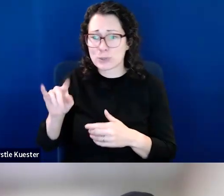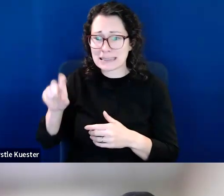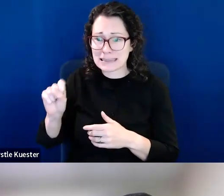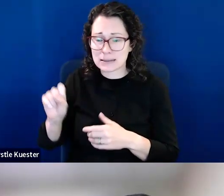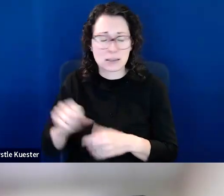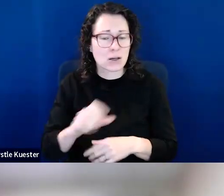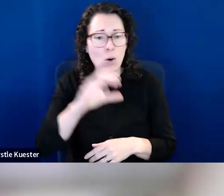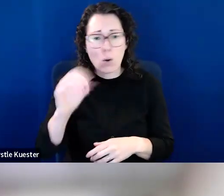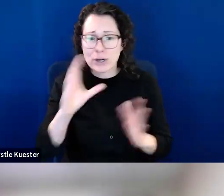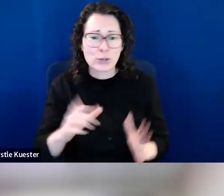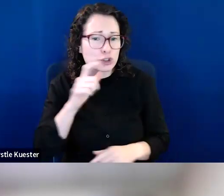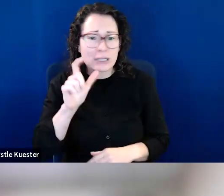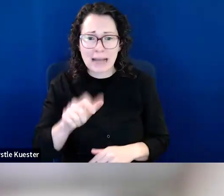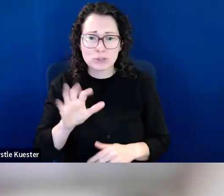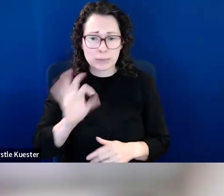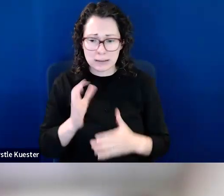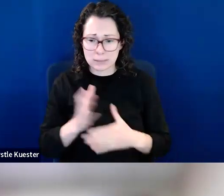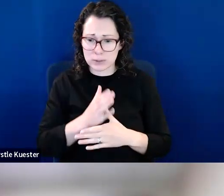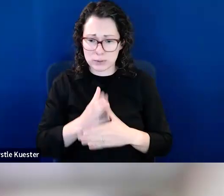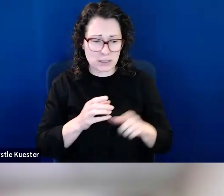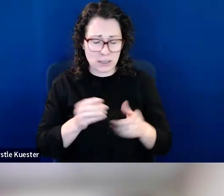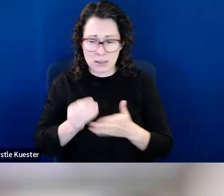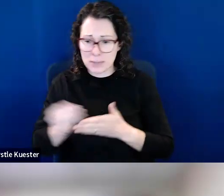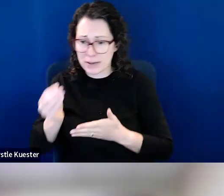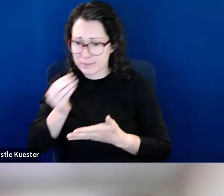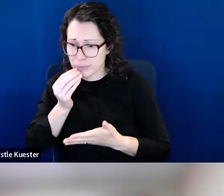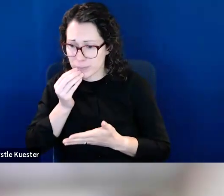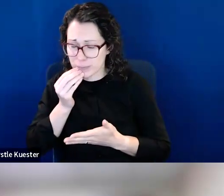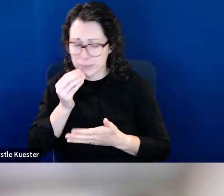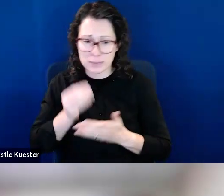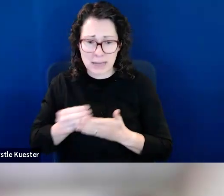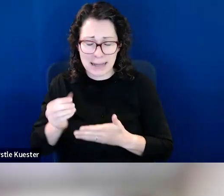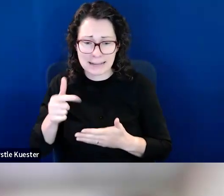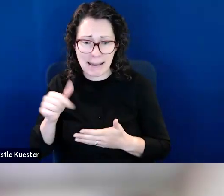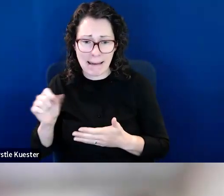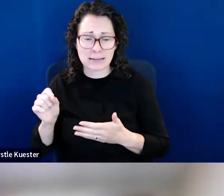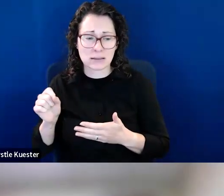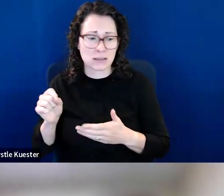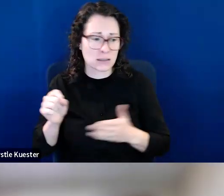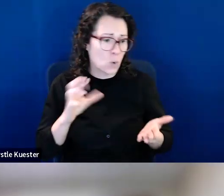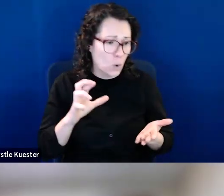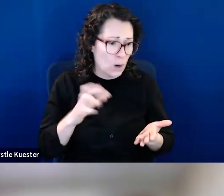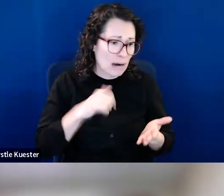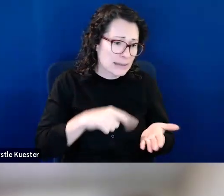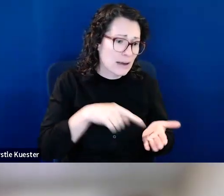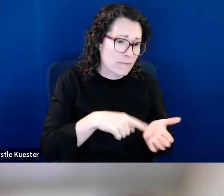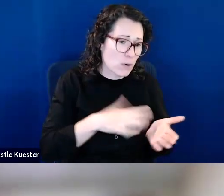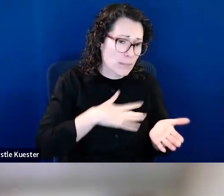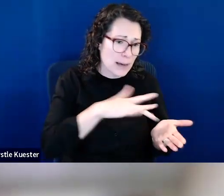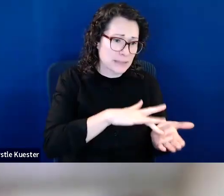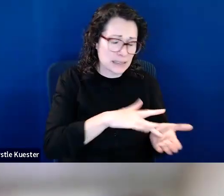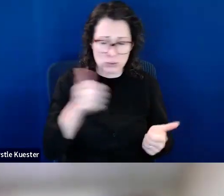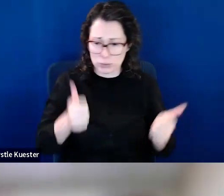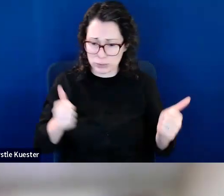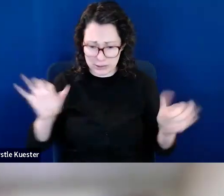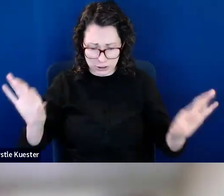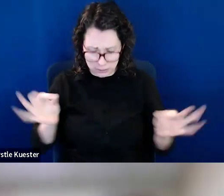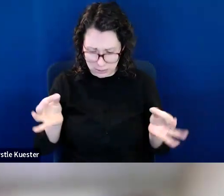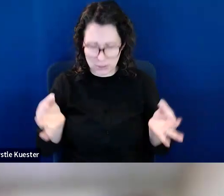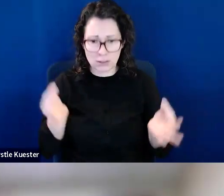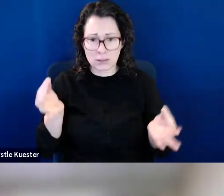have to choose between paying for groceries or gas or paying for the medications. Well,